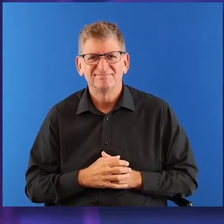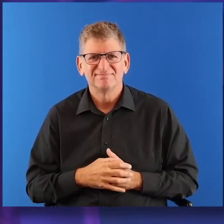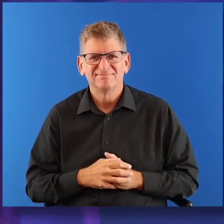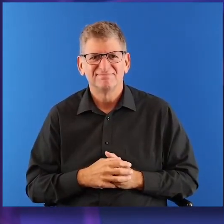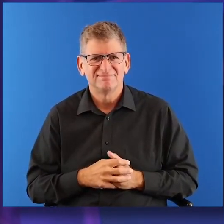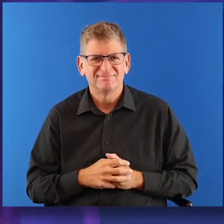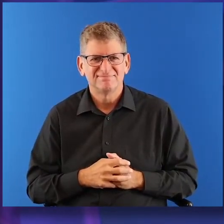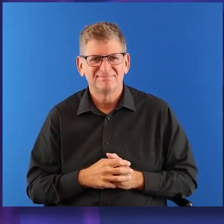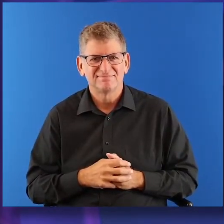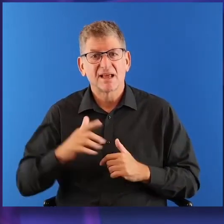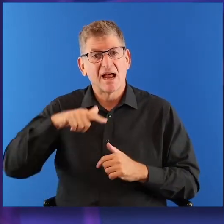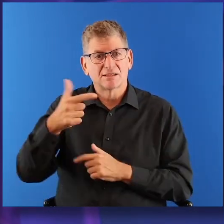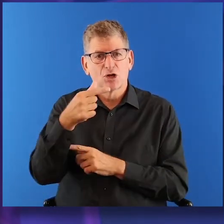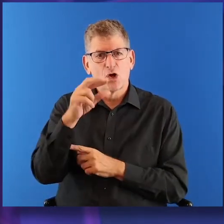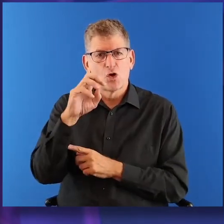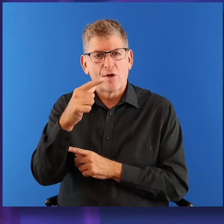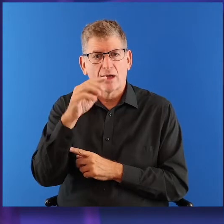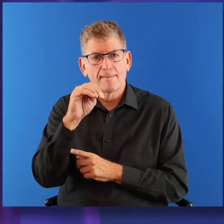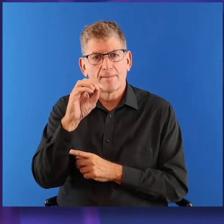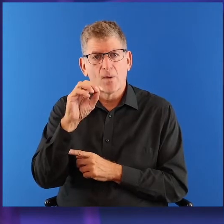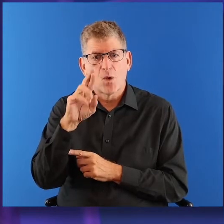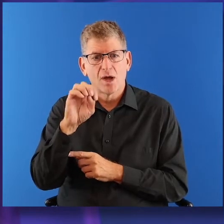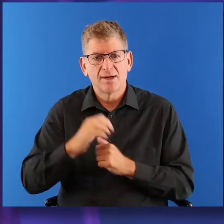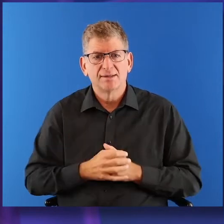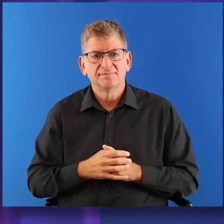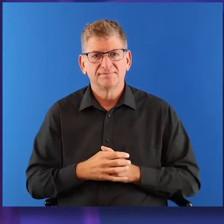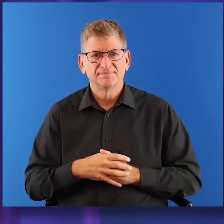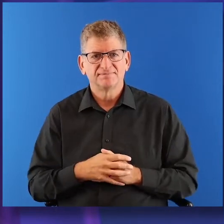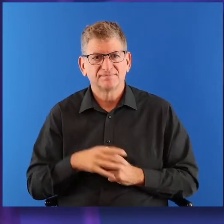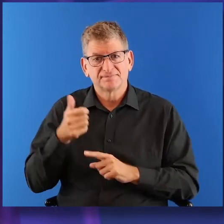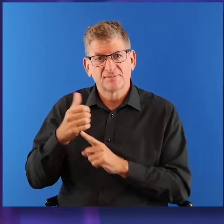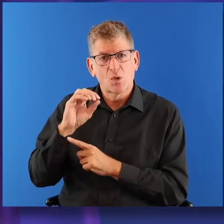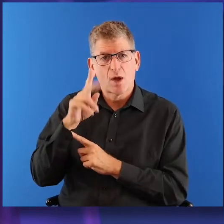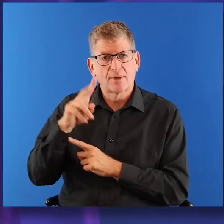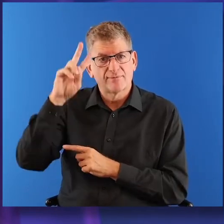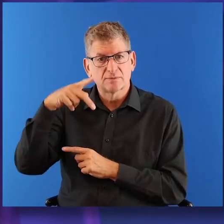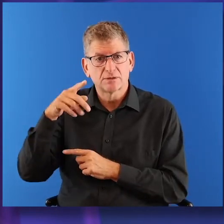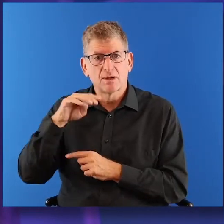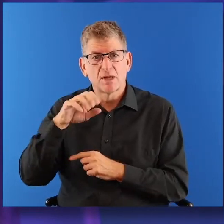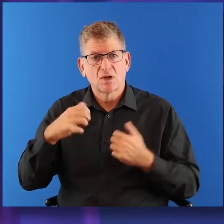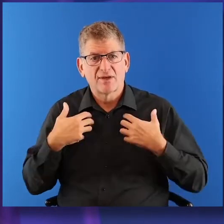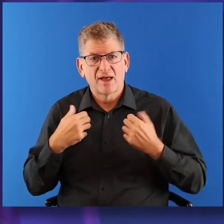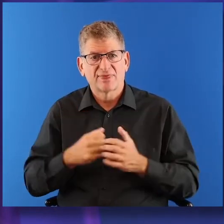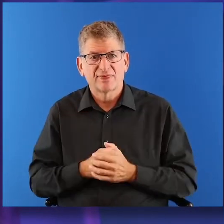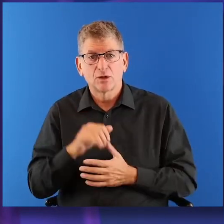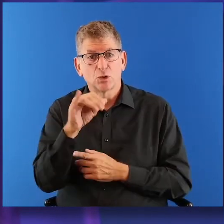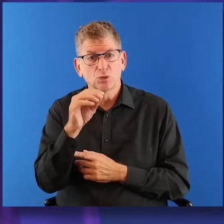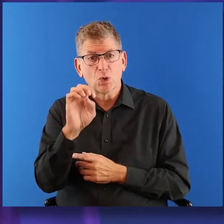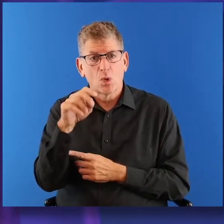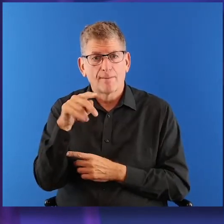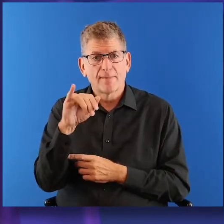Next up are Greg Moore, Corporate Vice President of Microsoft Health, and Joe Pietro, Executive Vice